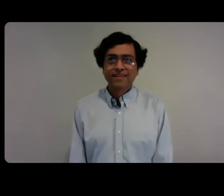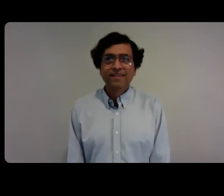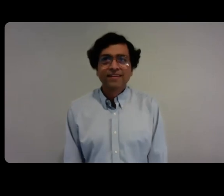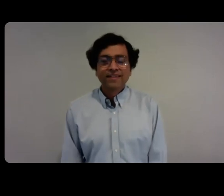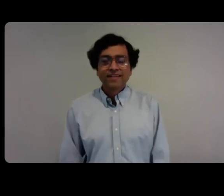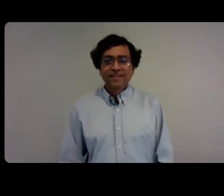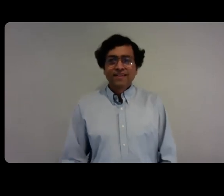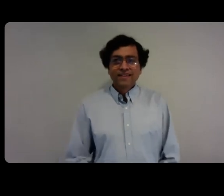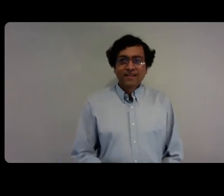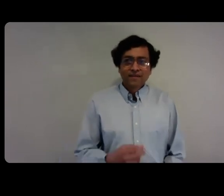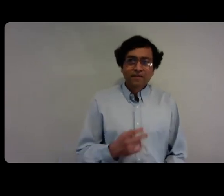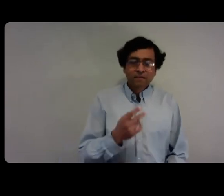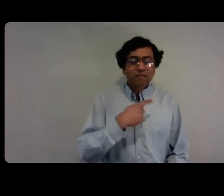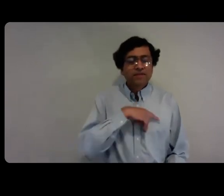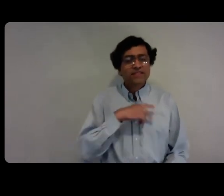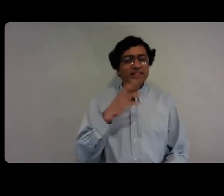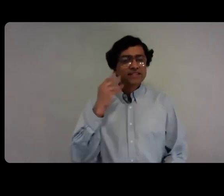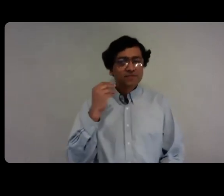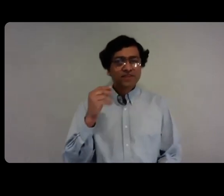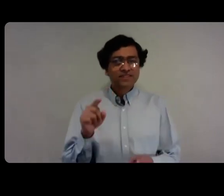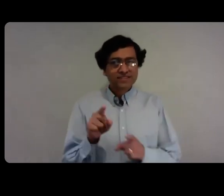What originally got you interested?